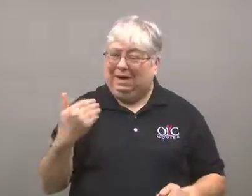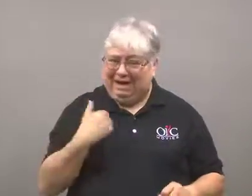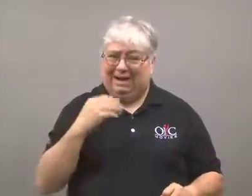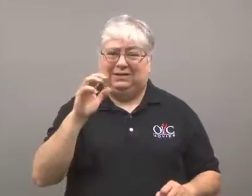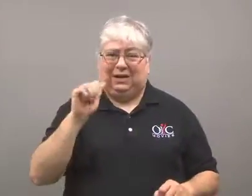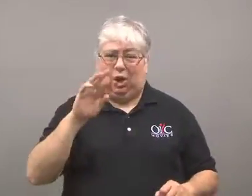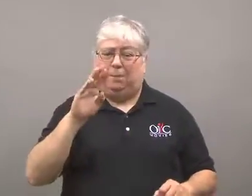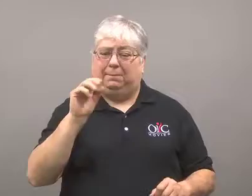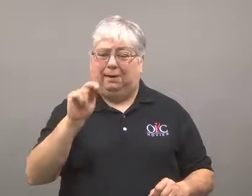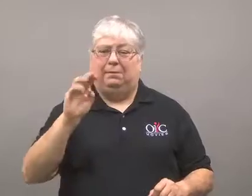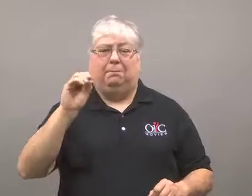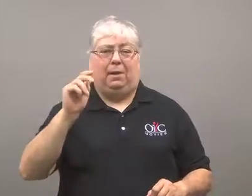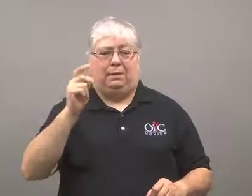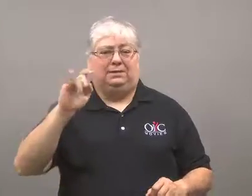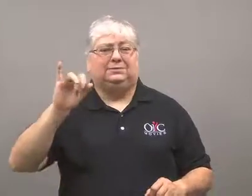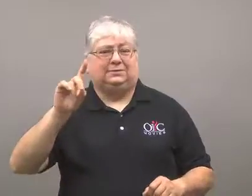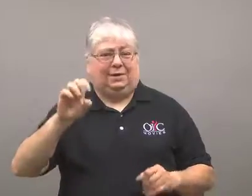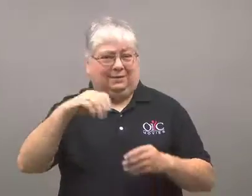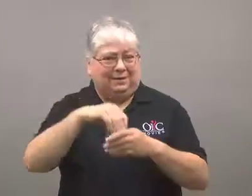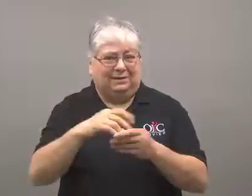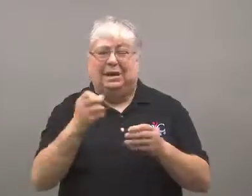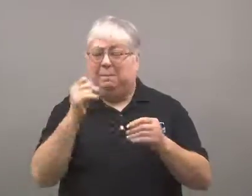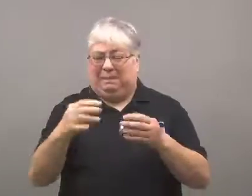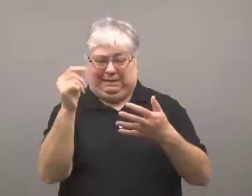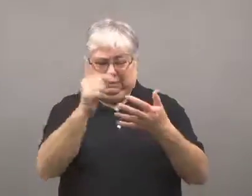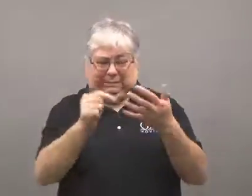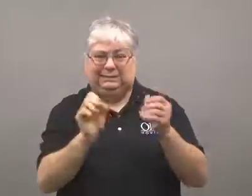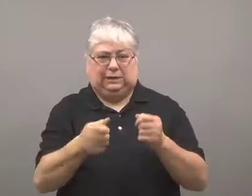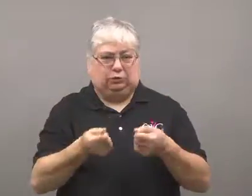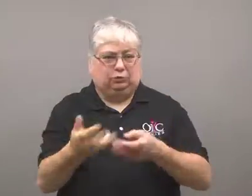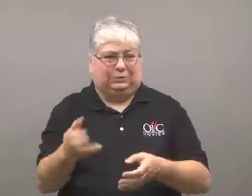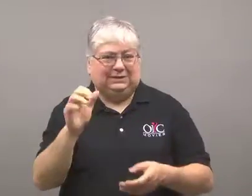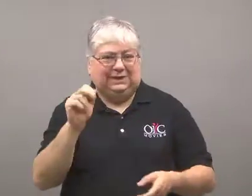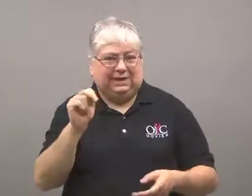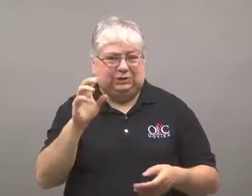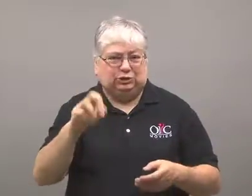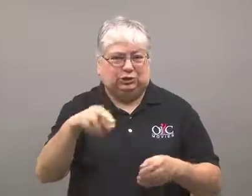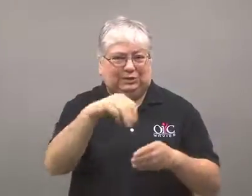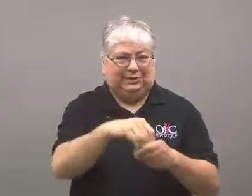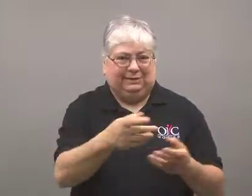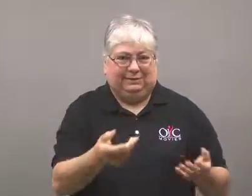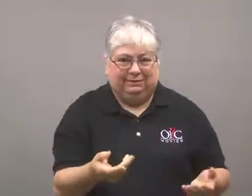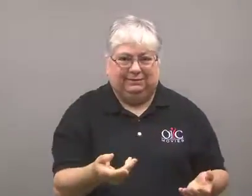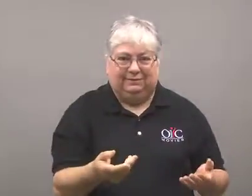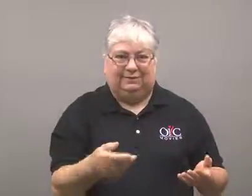They produce carbon monoxide and many carcinogens in the smoke.